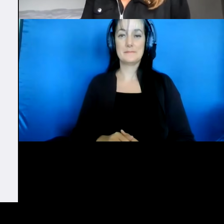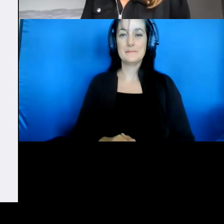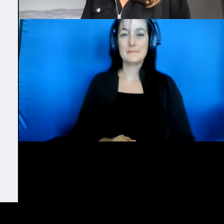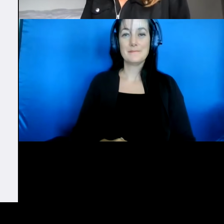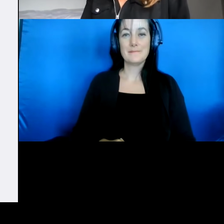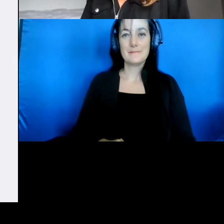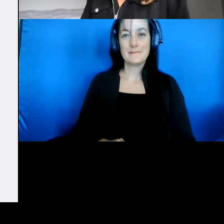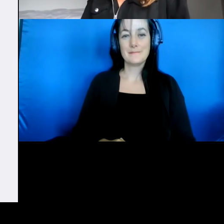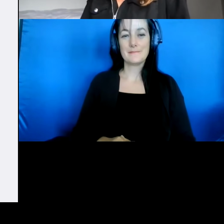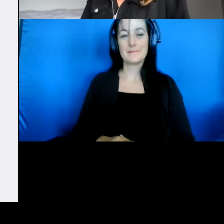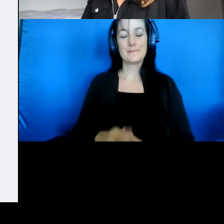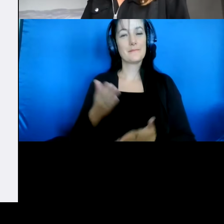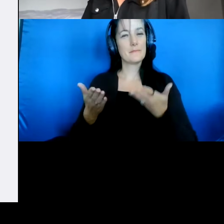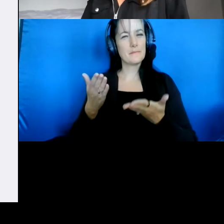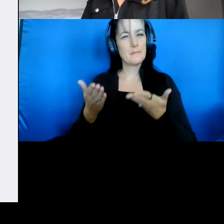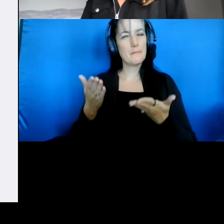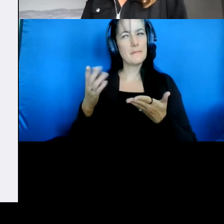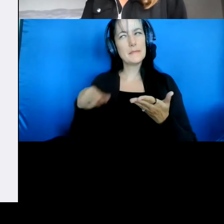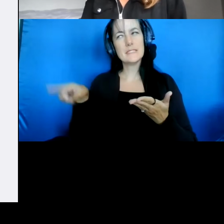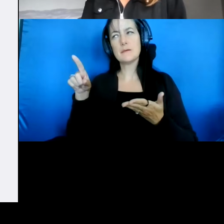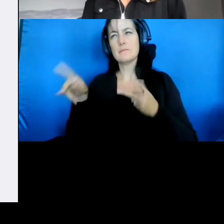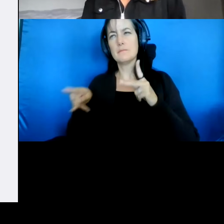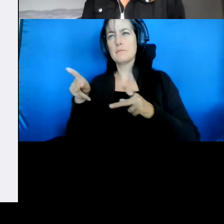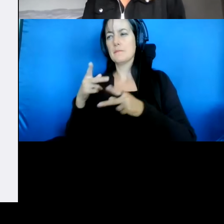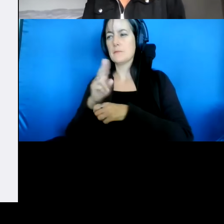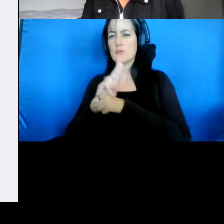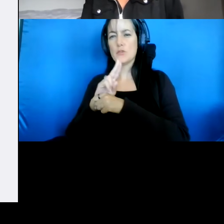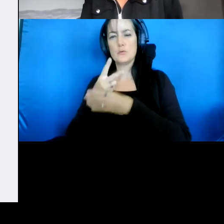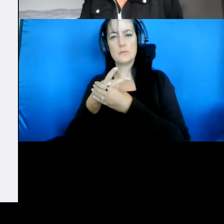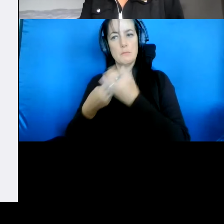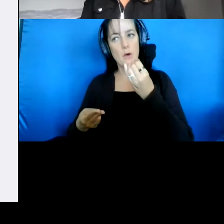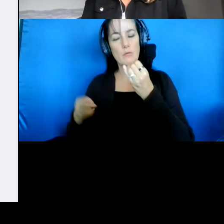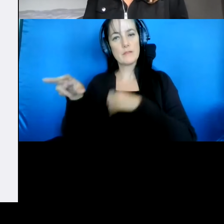use a mouse and a keyboard. They might do it for different tasks, they might use it on different